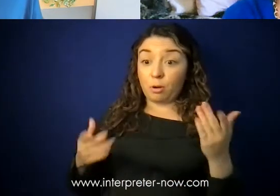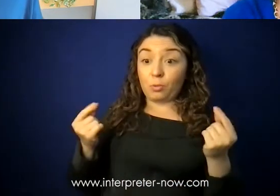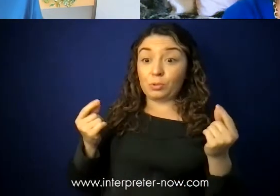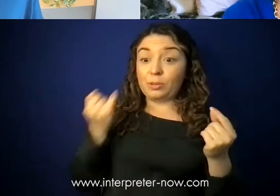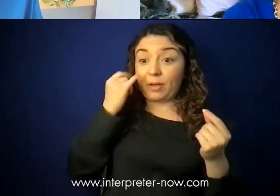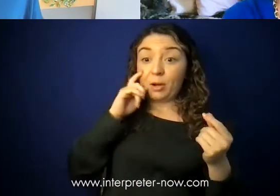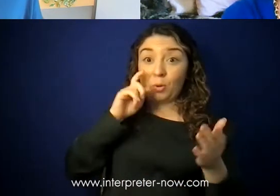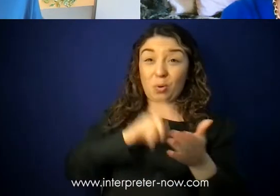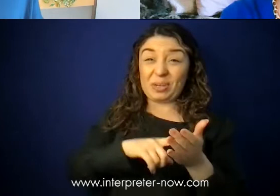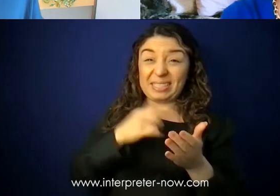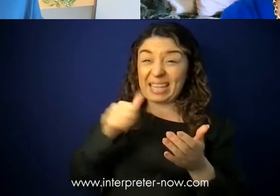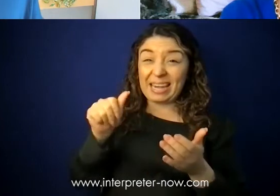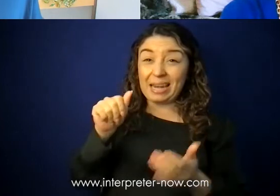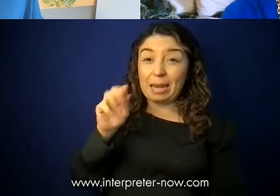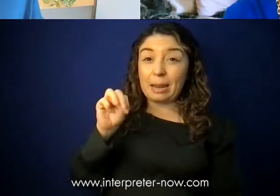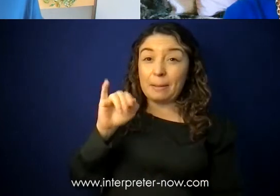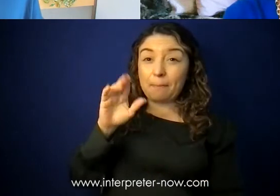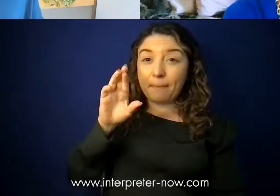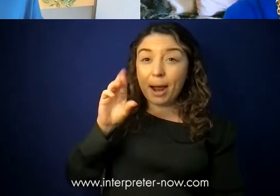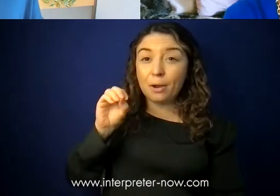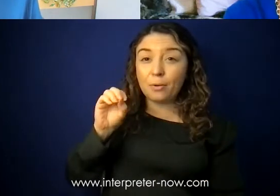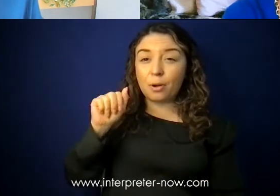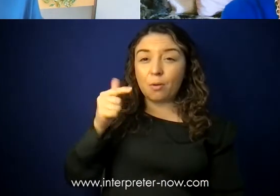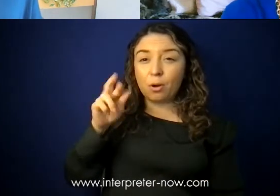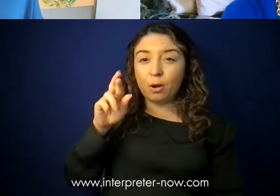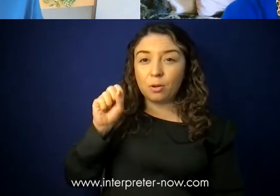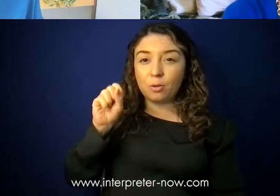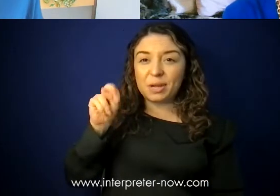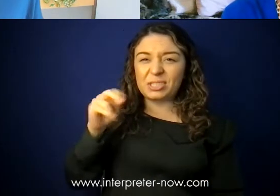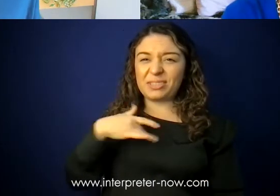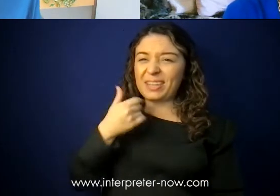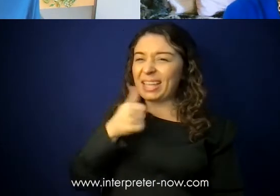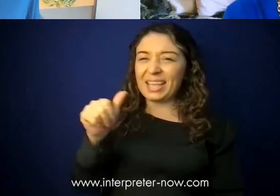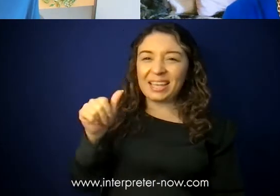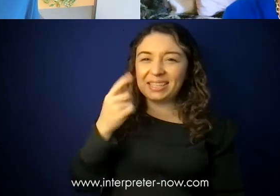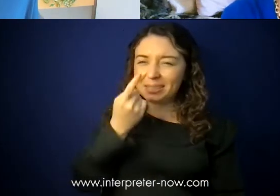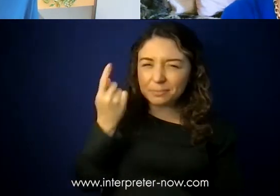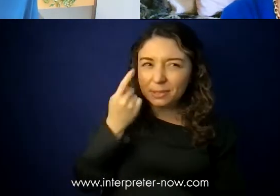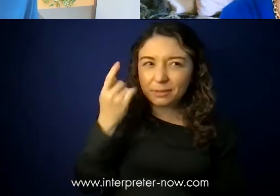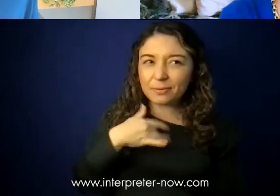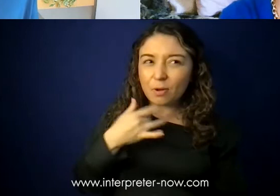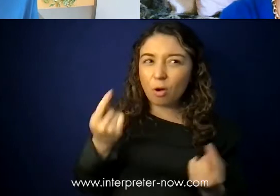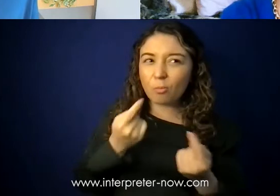of some kind of behavior that I think might be harmful to them, I'd be checking in with them.